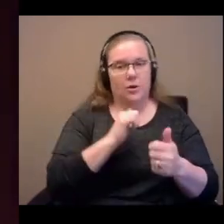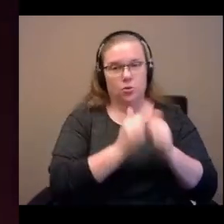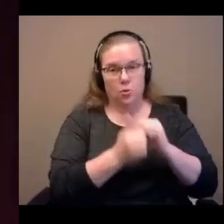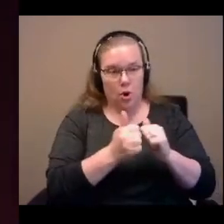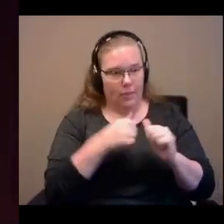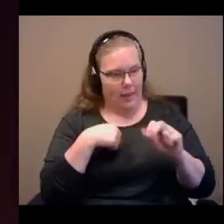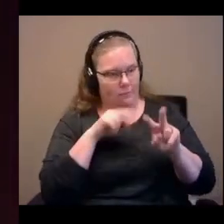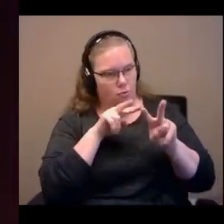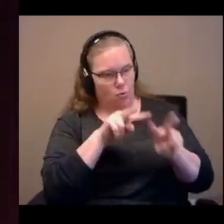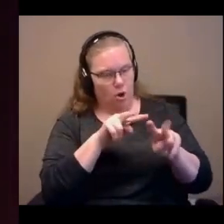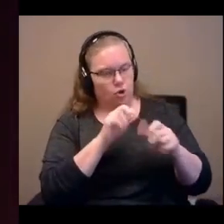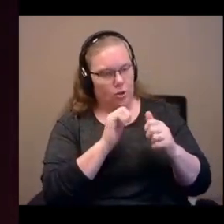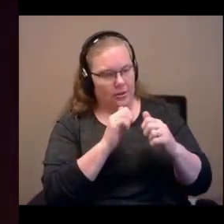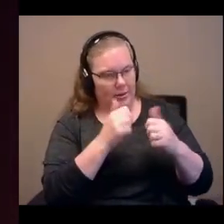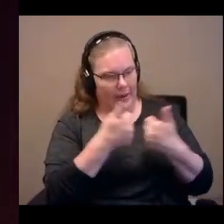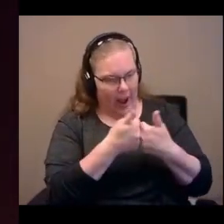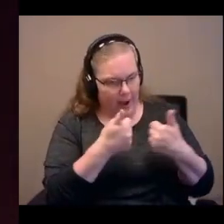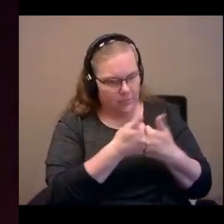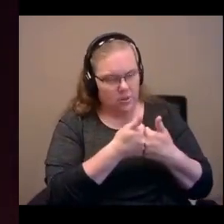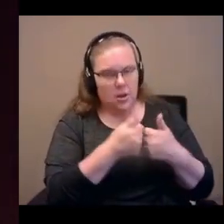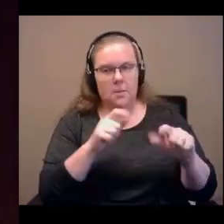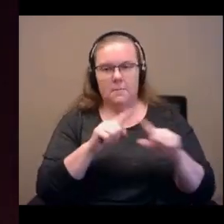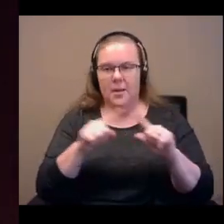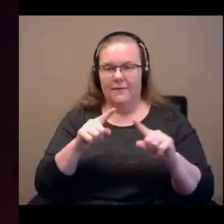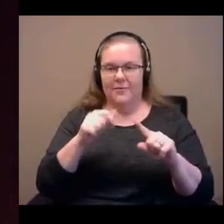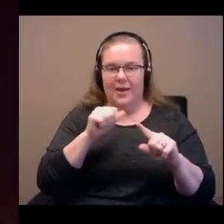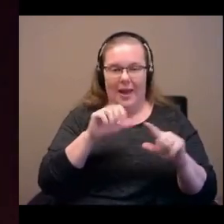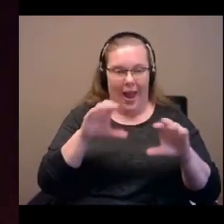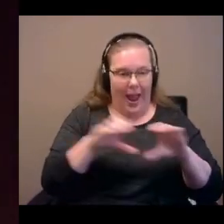want my attitudes and my actions to line up, and if they don’t line up, a negative emotional